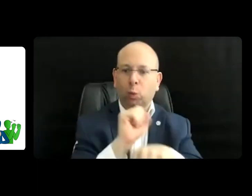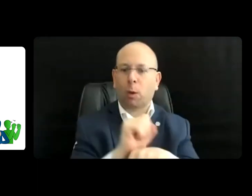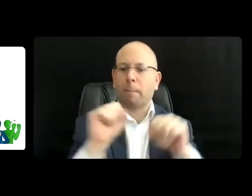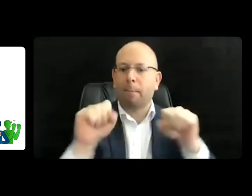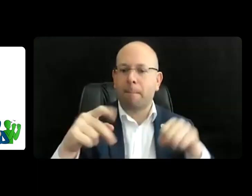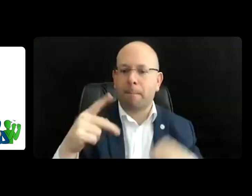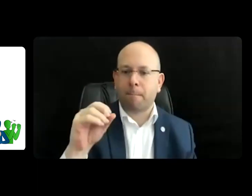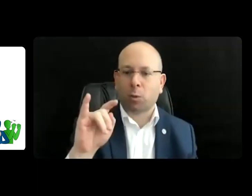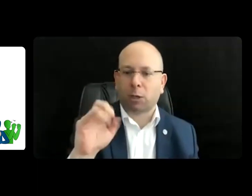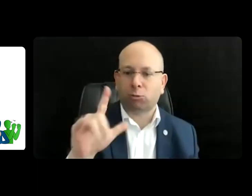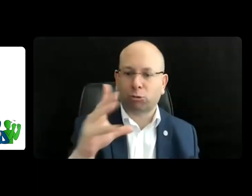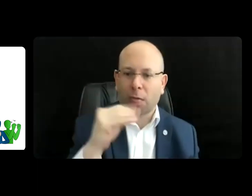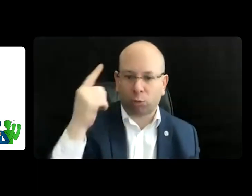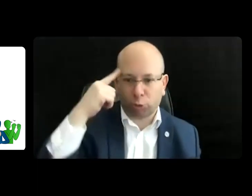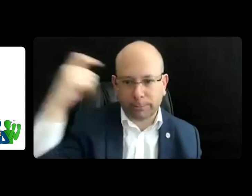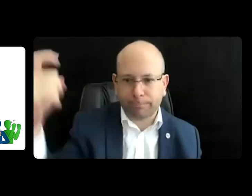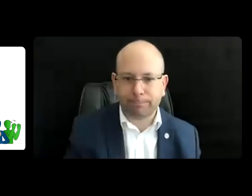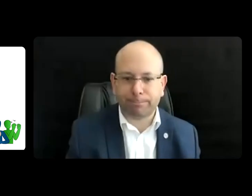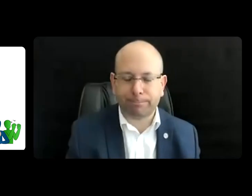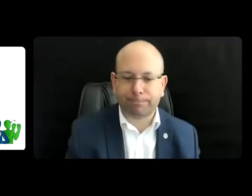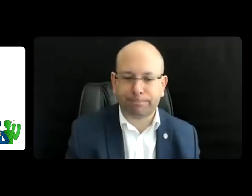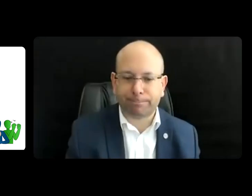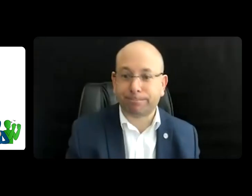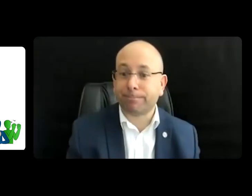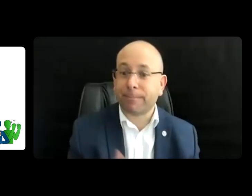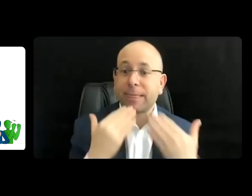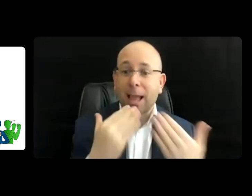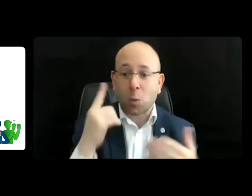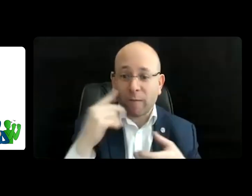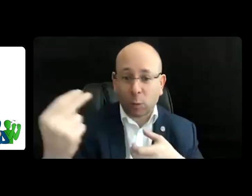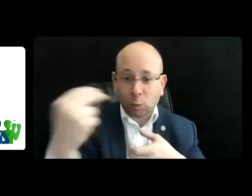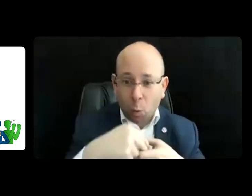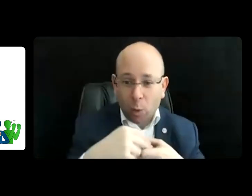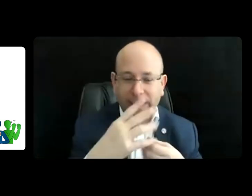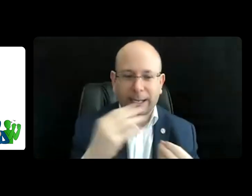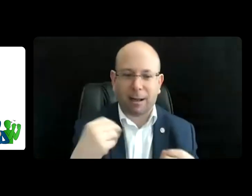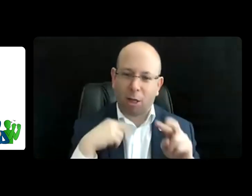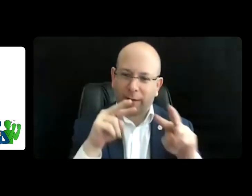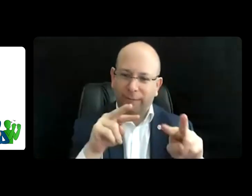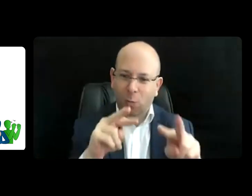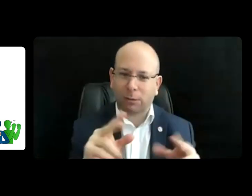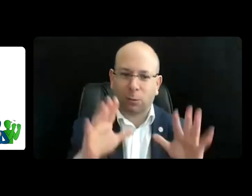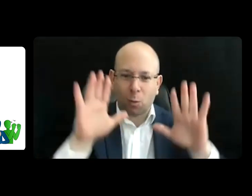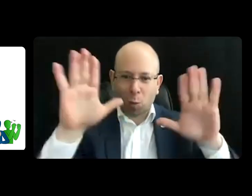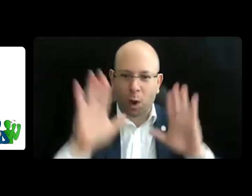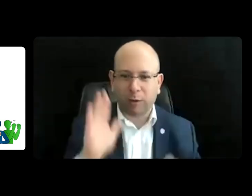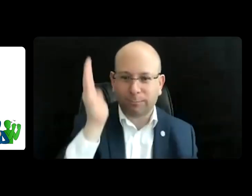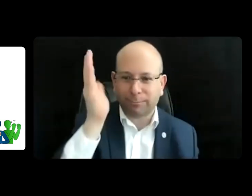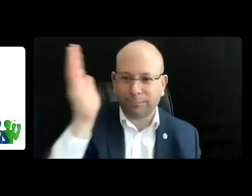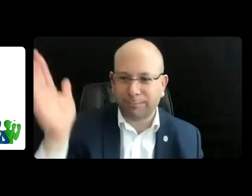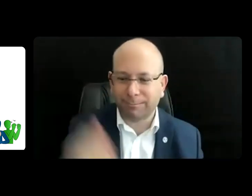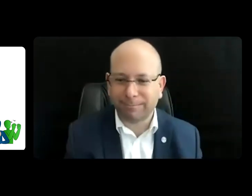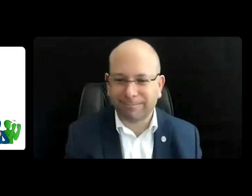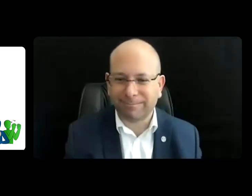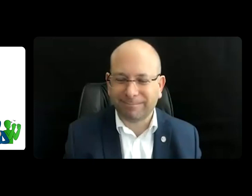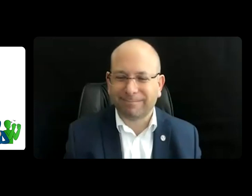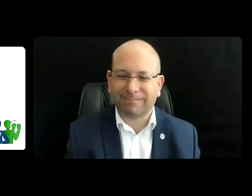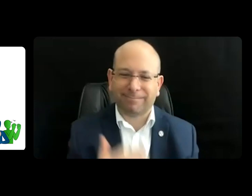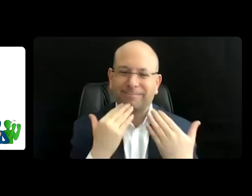getting the education they need for their education and to reach their potential and follow their dreams.